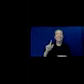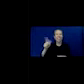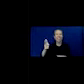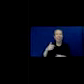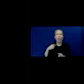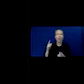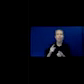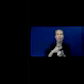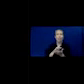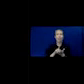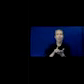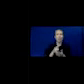off her shift by herself.